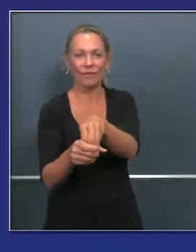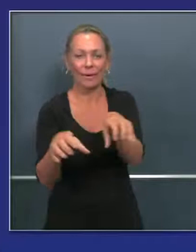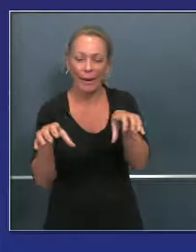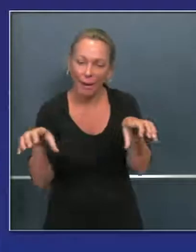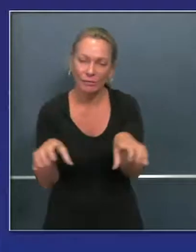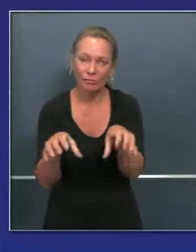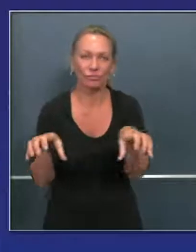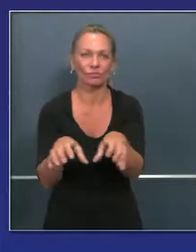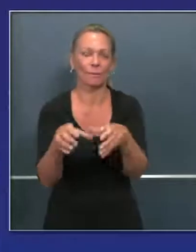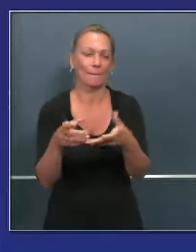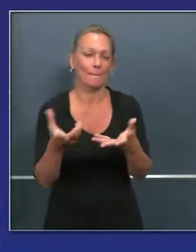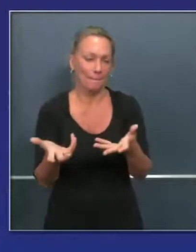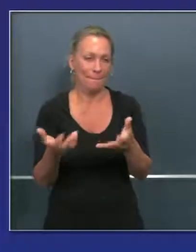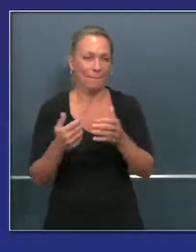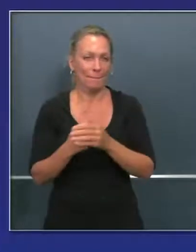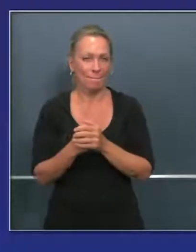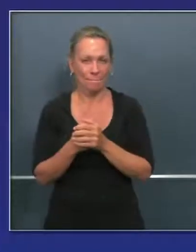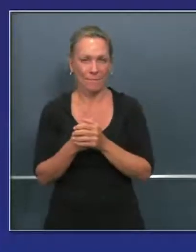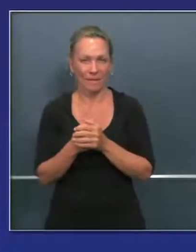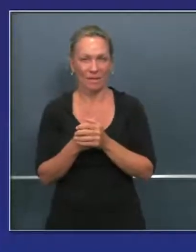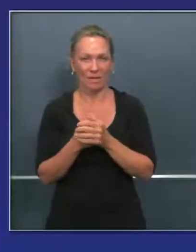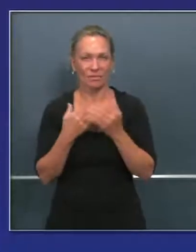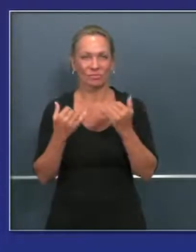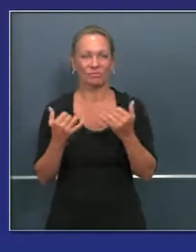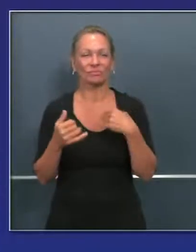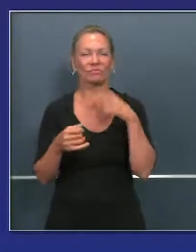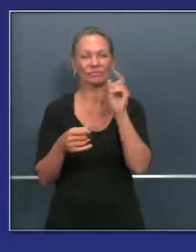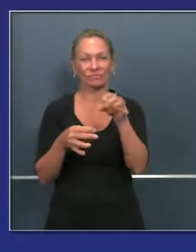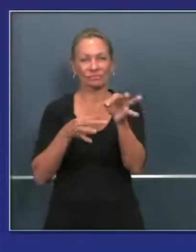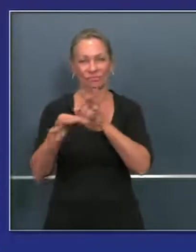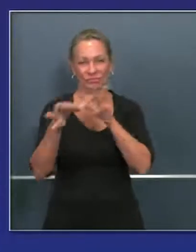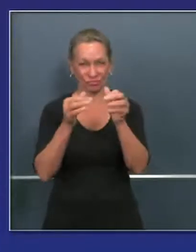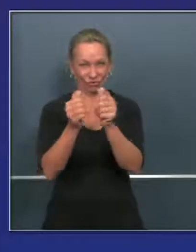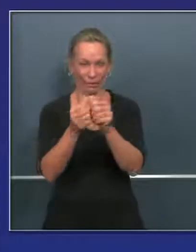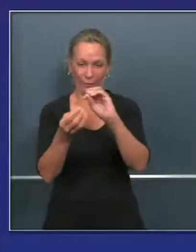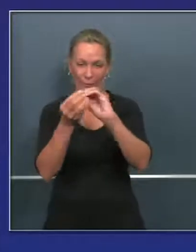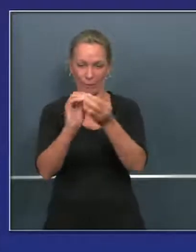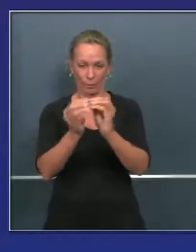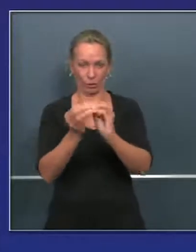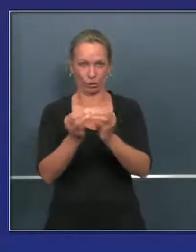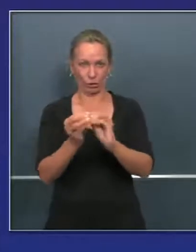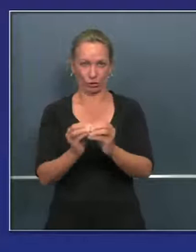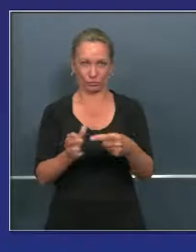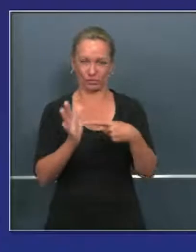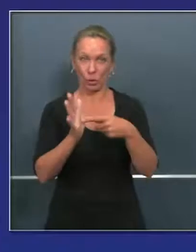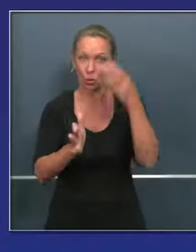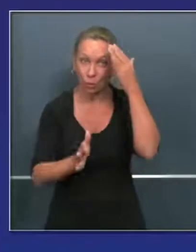the case numbers from Friday five thousand nine hundred thirty two new cases on Friday Saturday